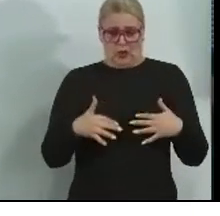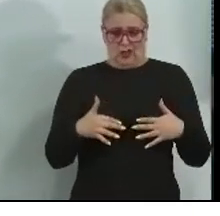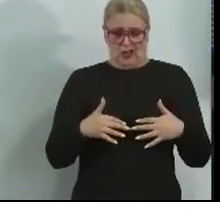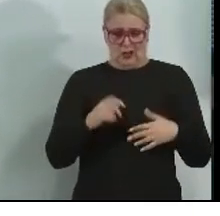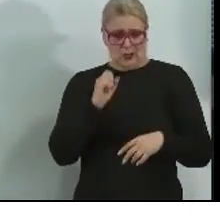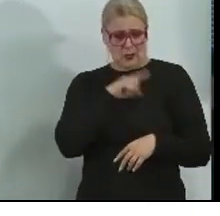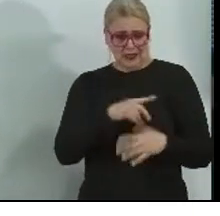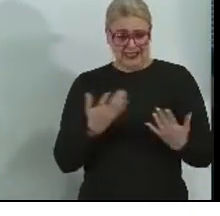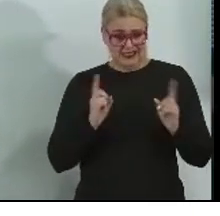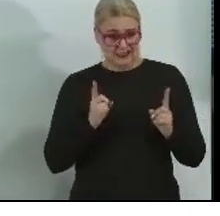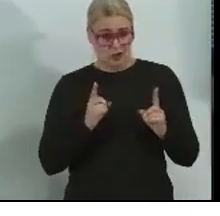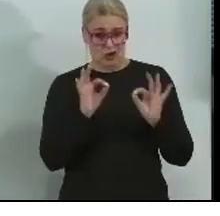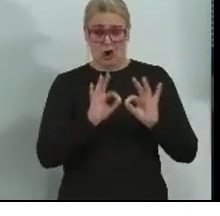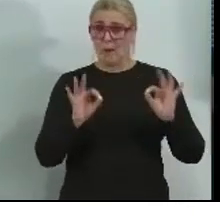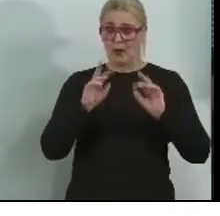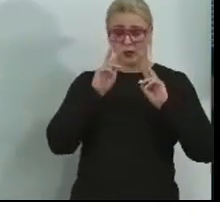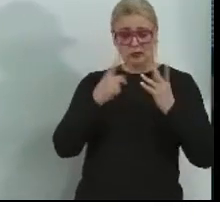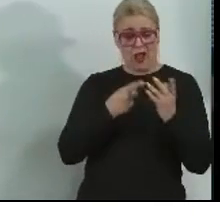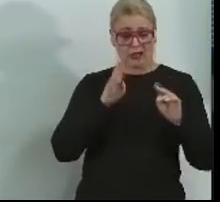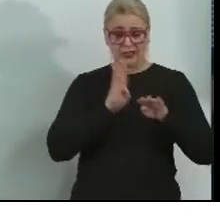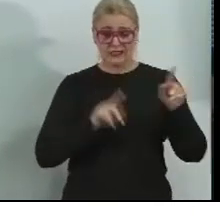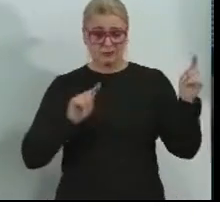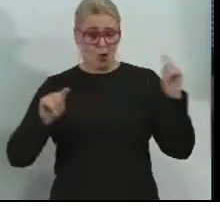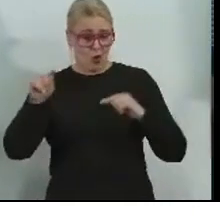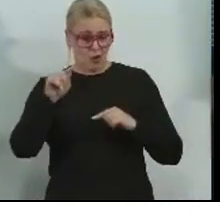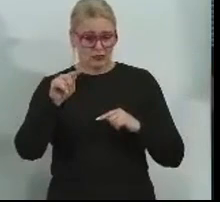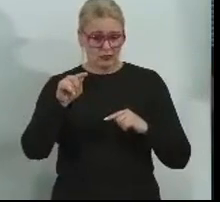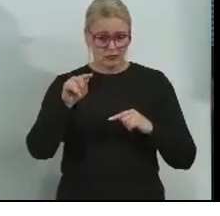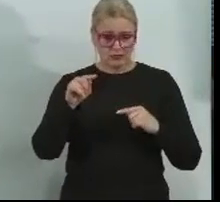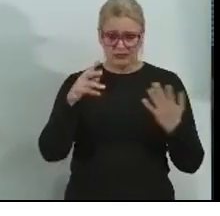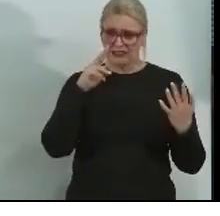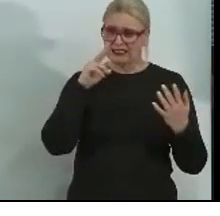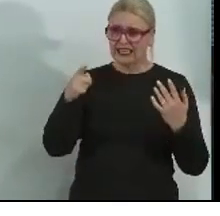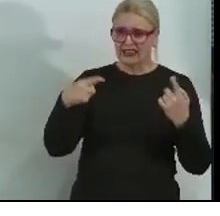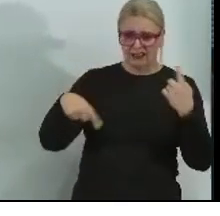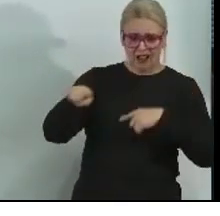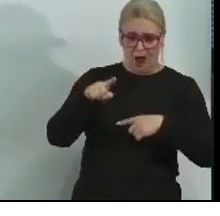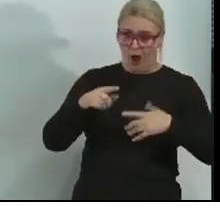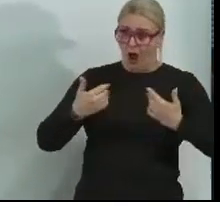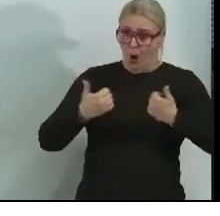People watch sports to watch people win or because they support a particular team or because for